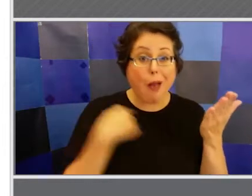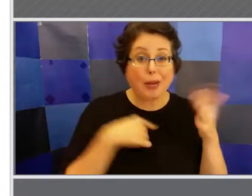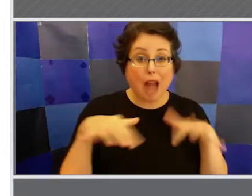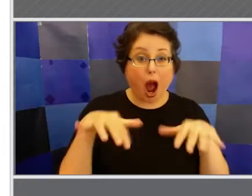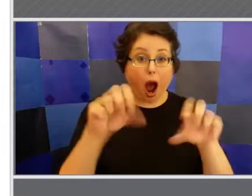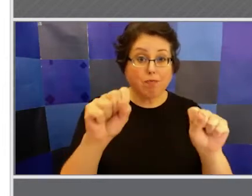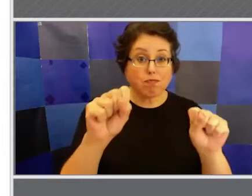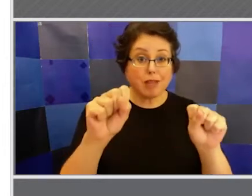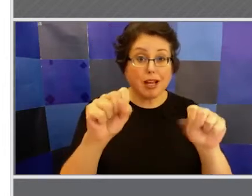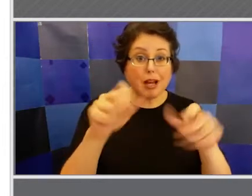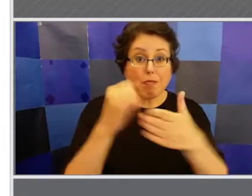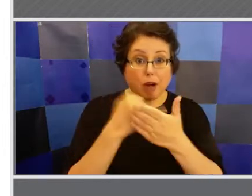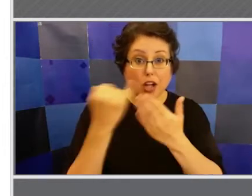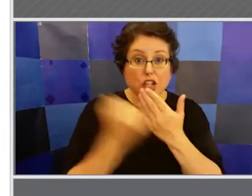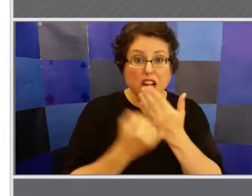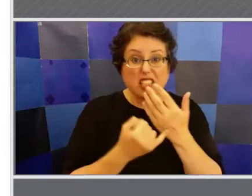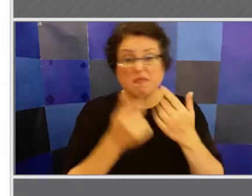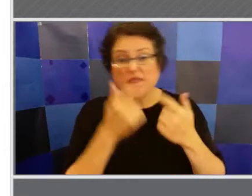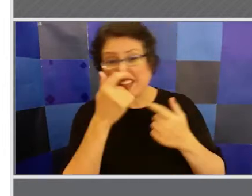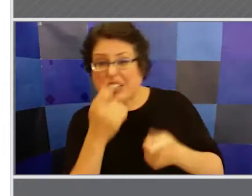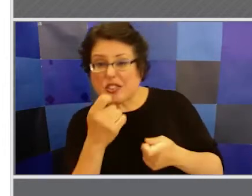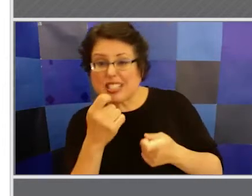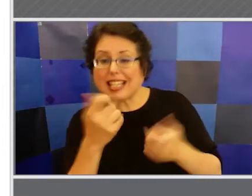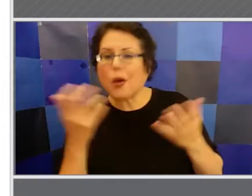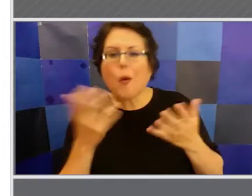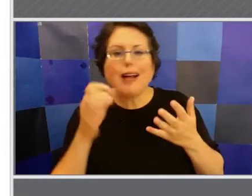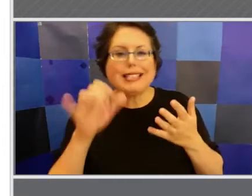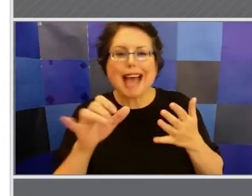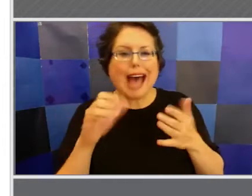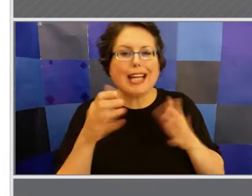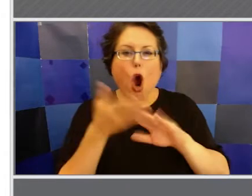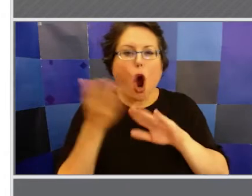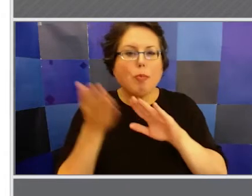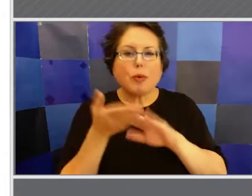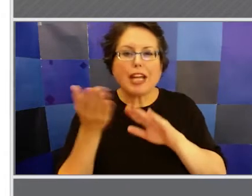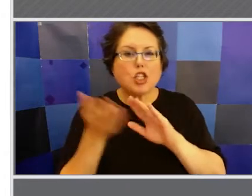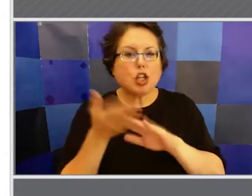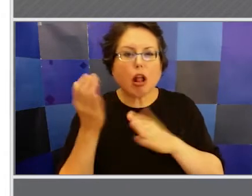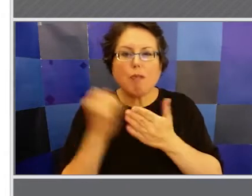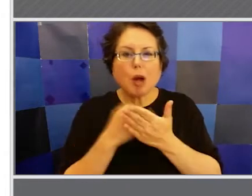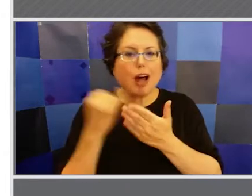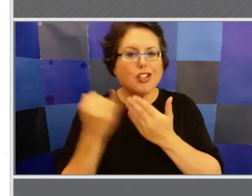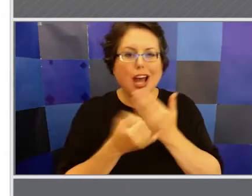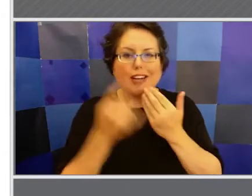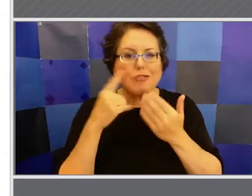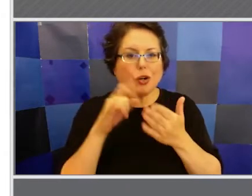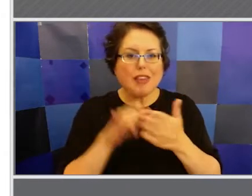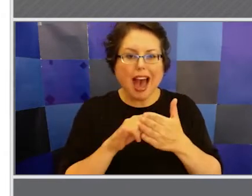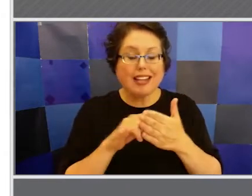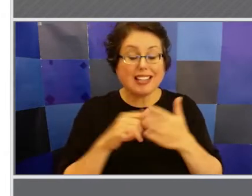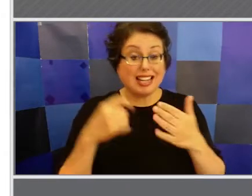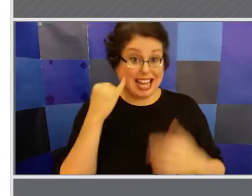We're also interested in what the operational impact of the project is. For example, if we were to acquire a new asset.